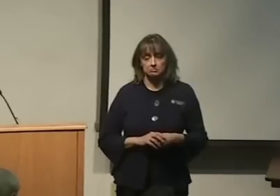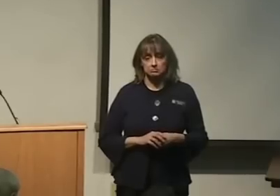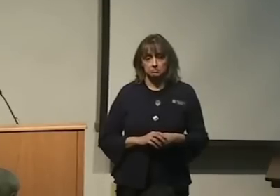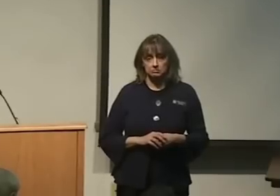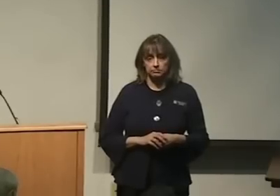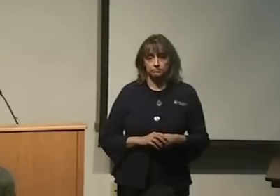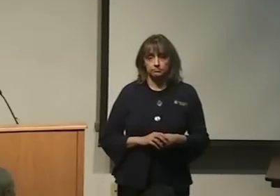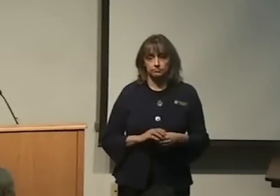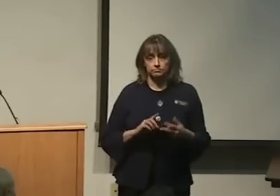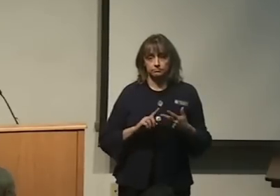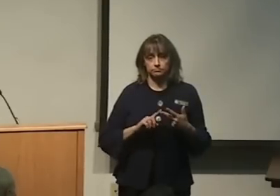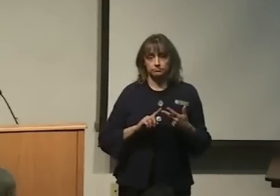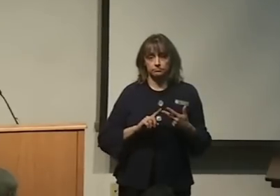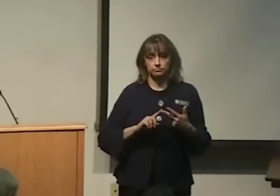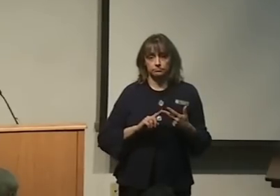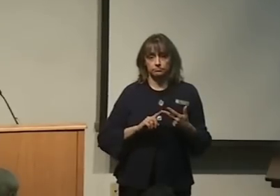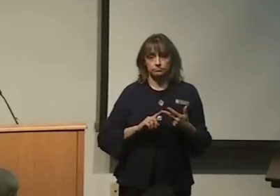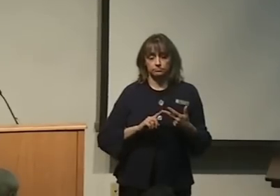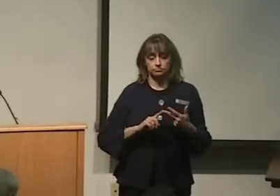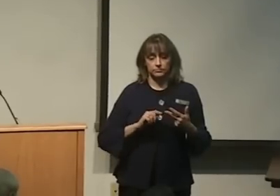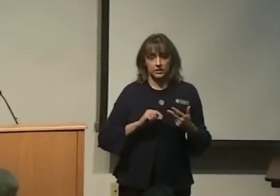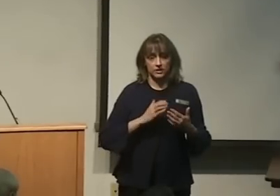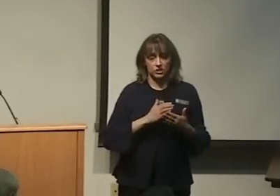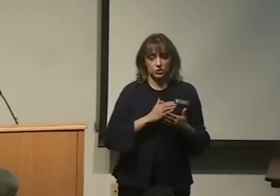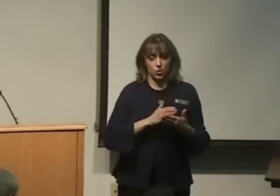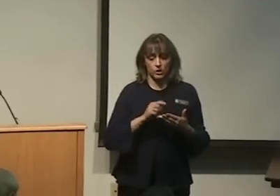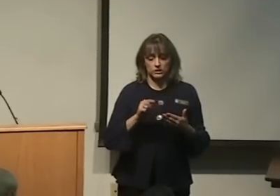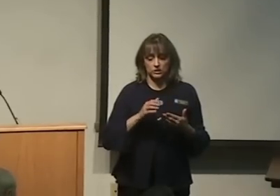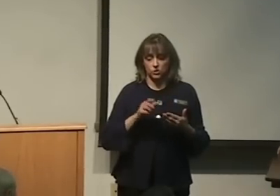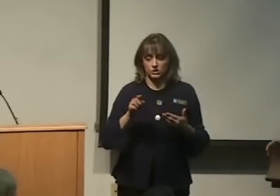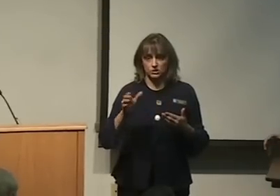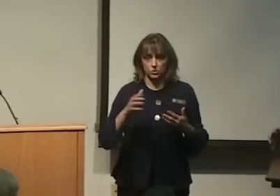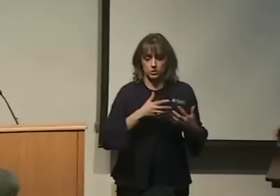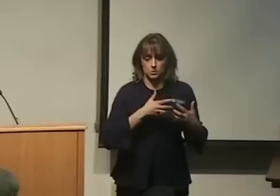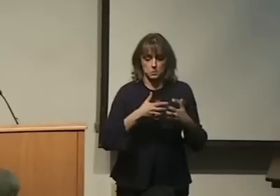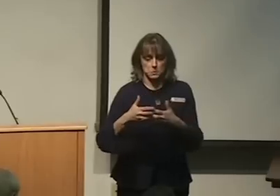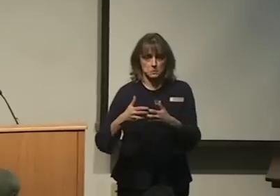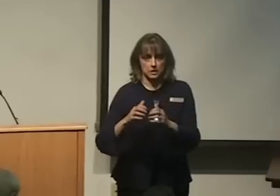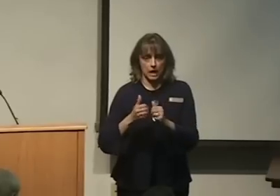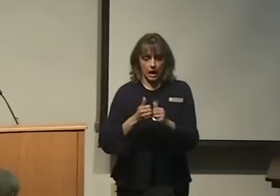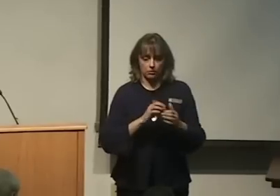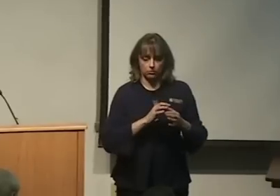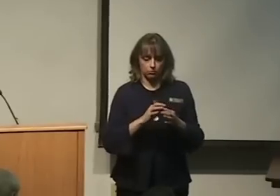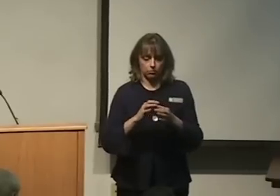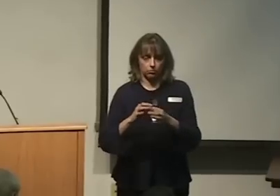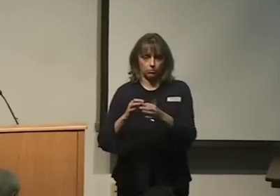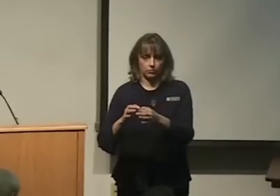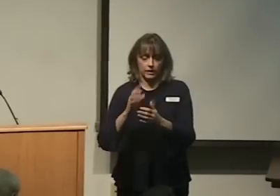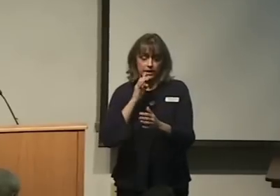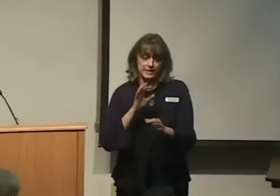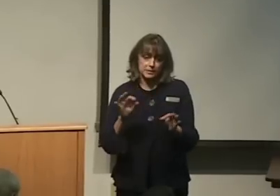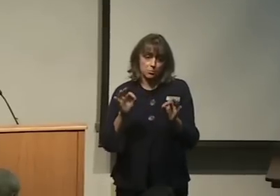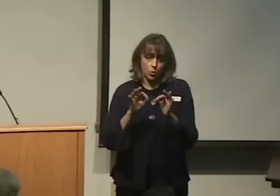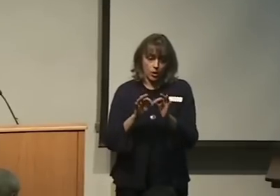So we've got integration across disciplines is important. Integration within -- your majors all need learning outcomes.